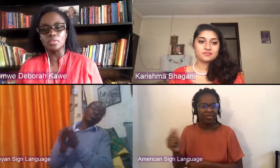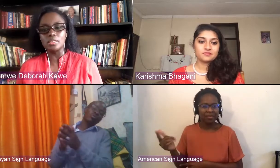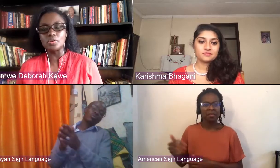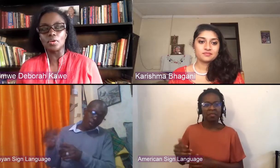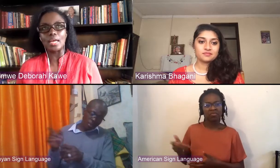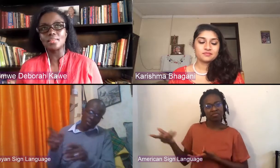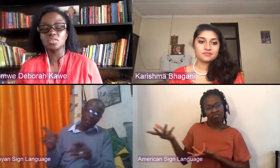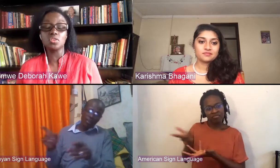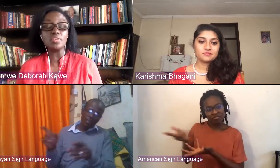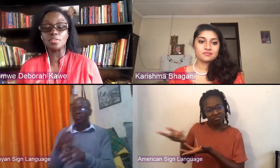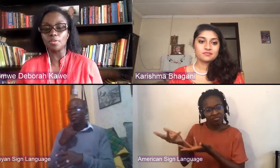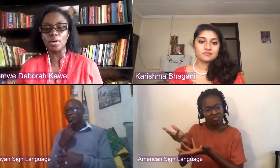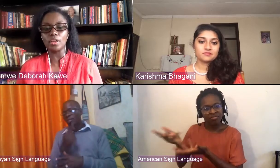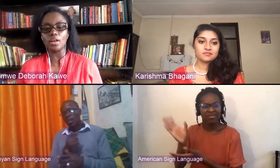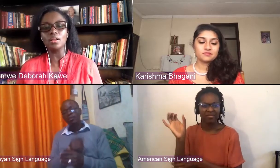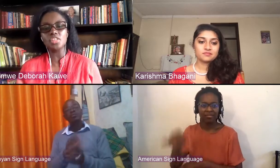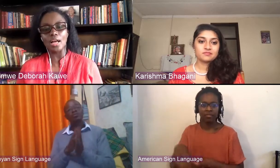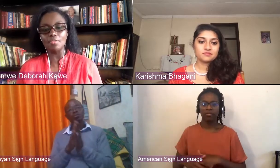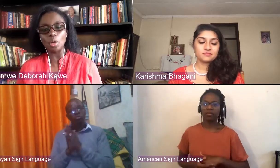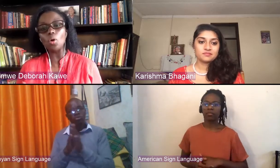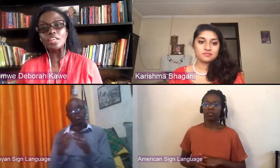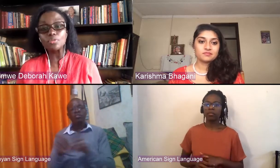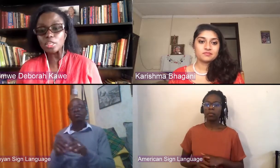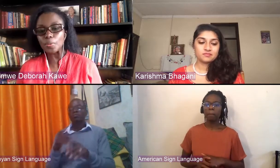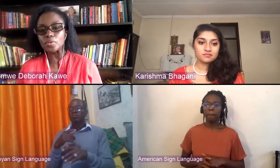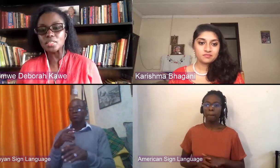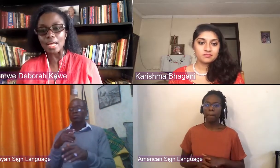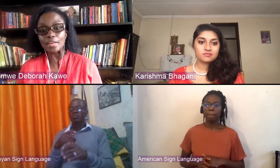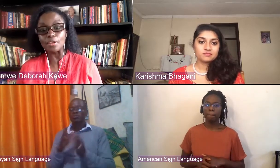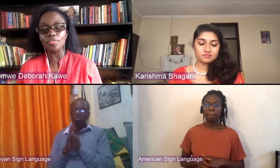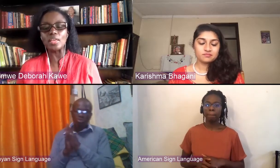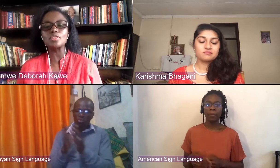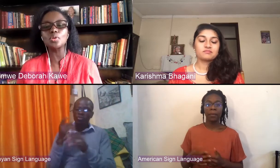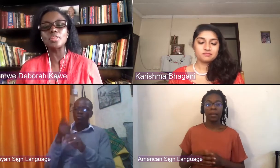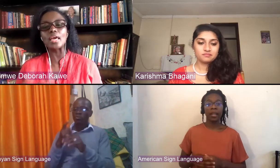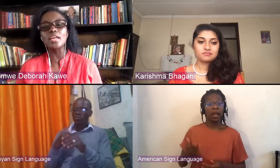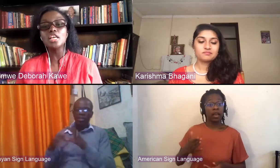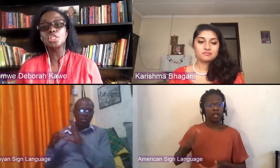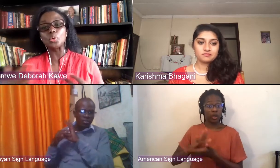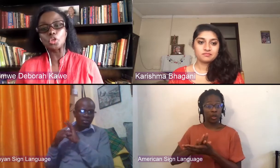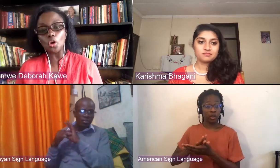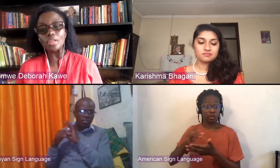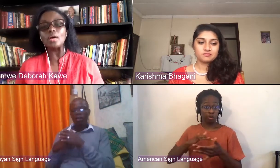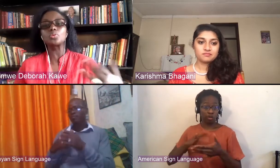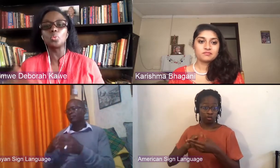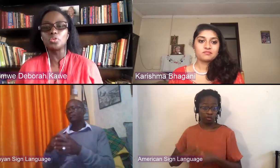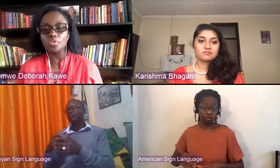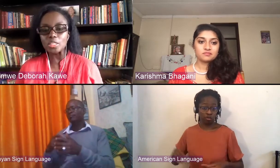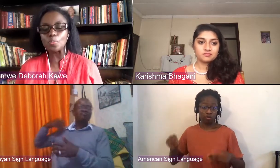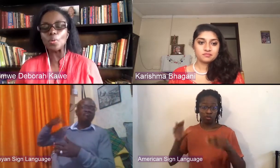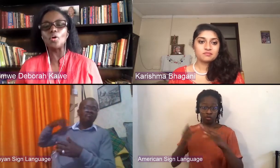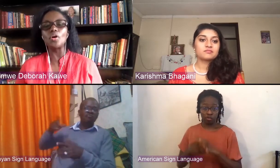you know, like the stories from my culture, have a call and response kind of thing. So then she would call out we would respond.